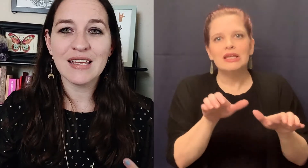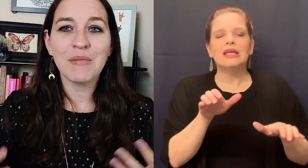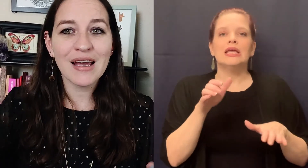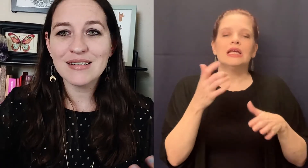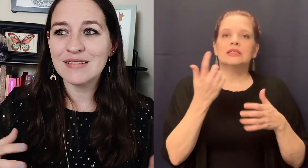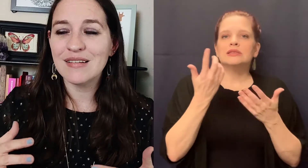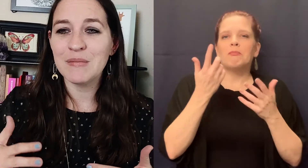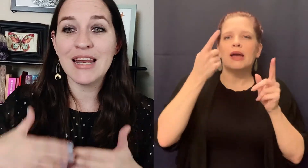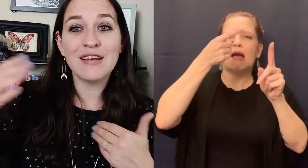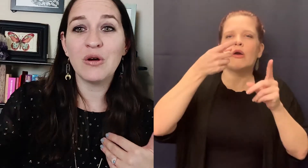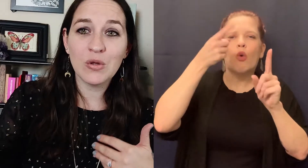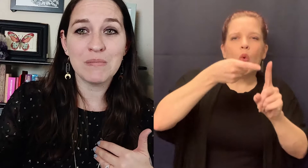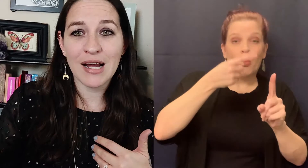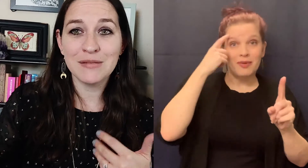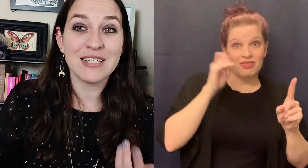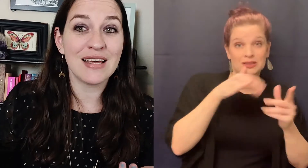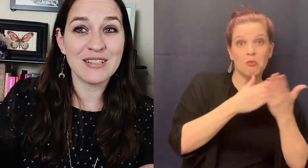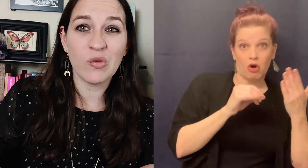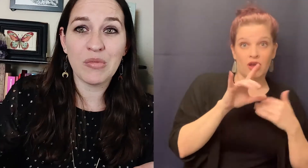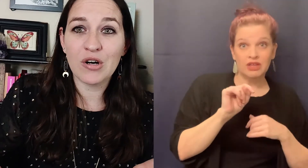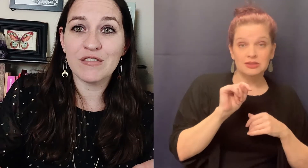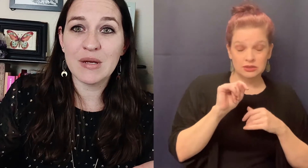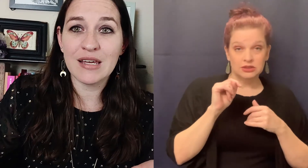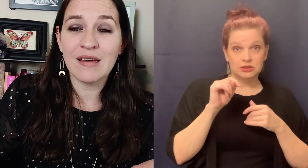in mind, an end goal in mind, because that is one part of being,